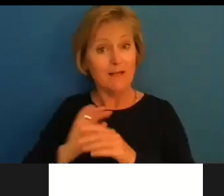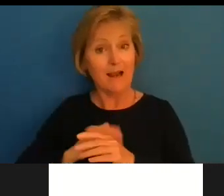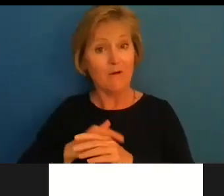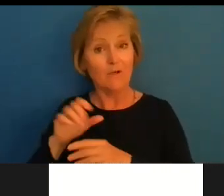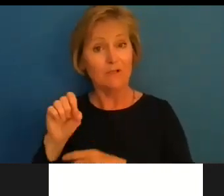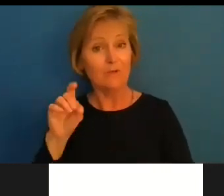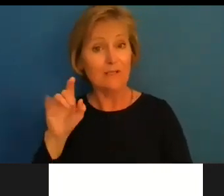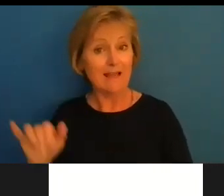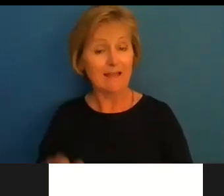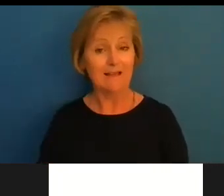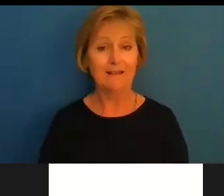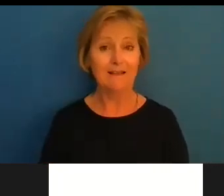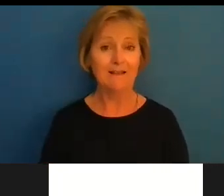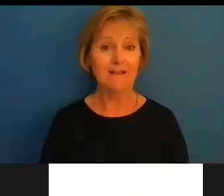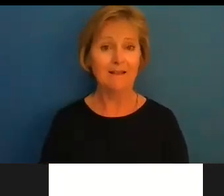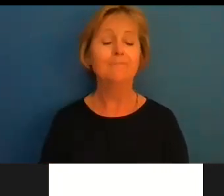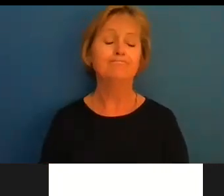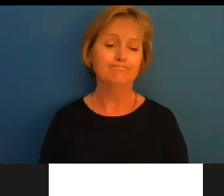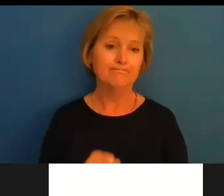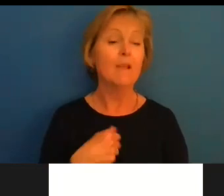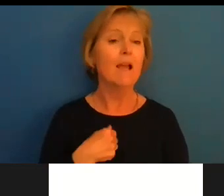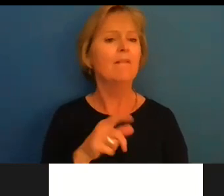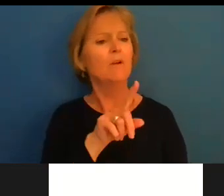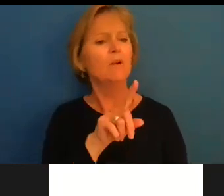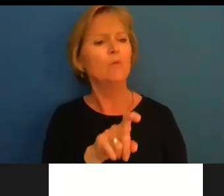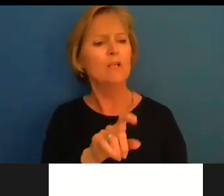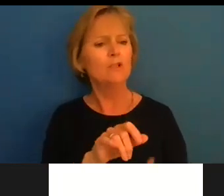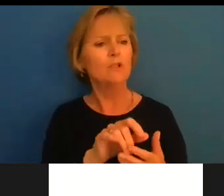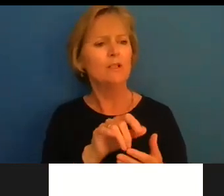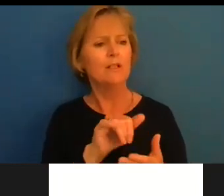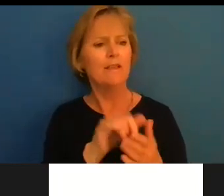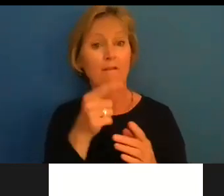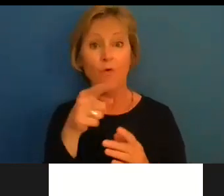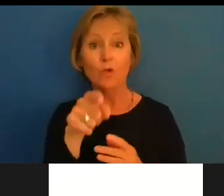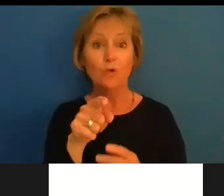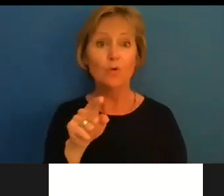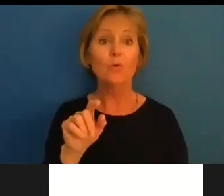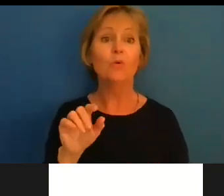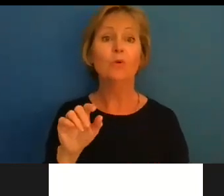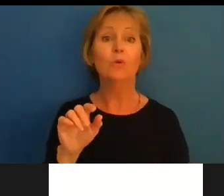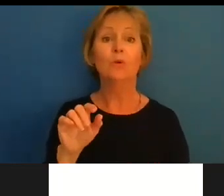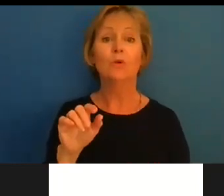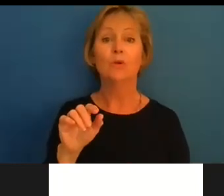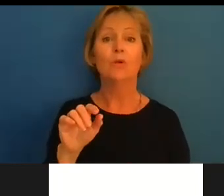Absolutely. I actually have a question that was for you, Clarkisha as well. This is probably going to be our last question.